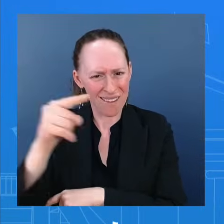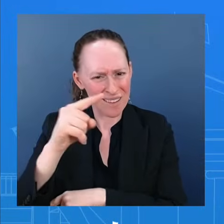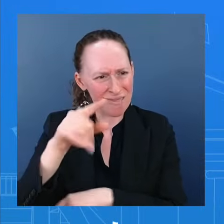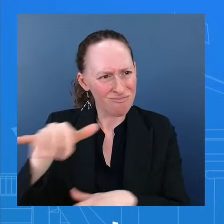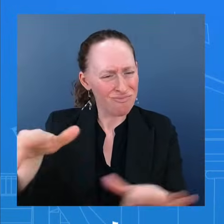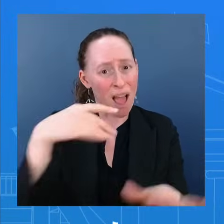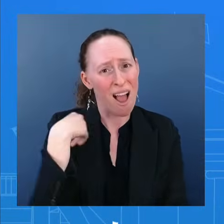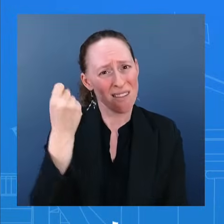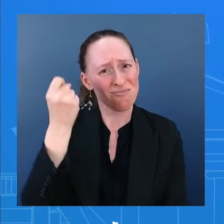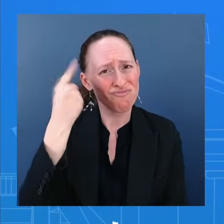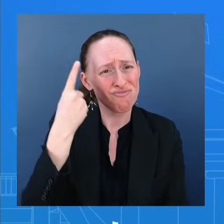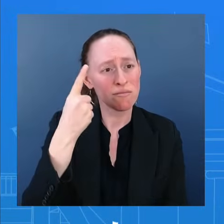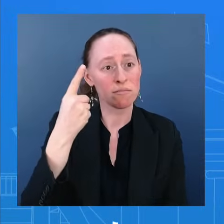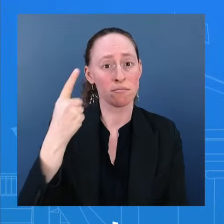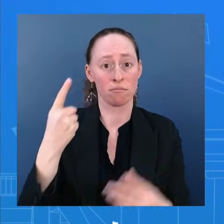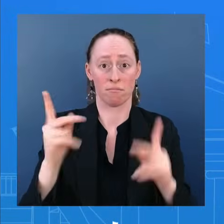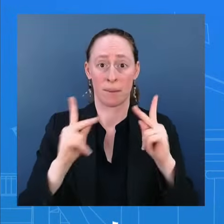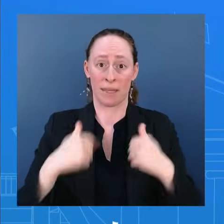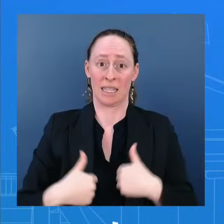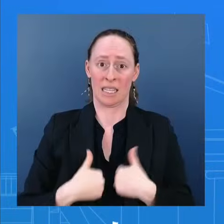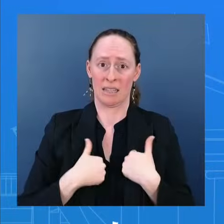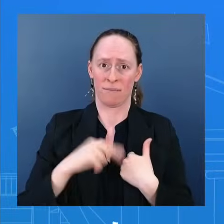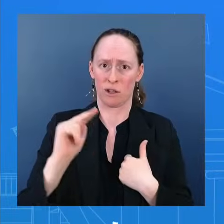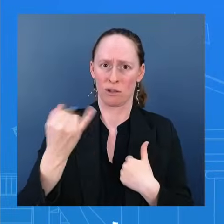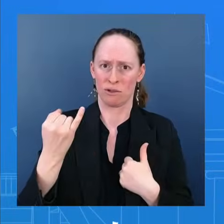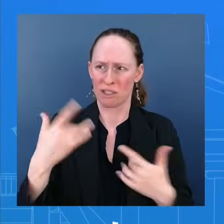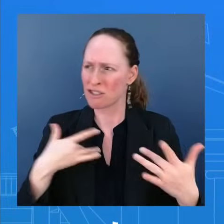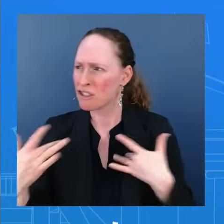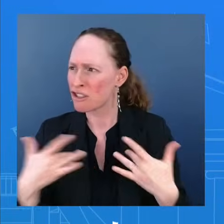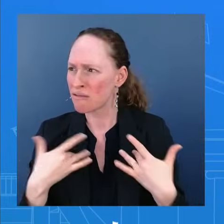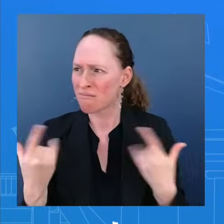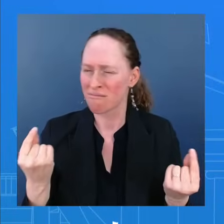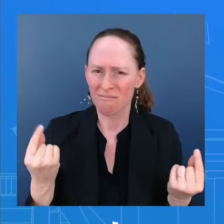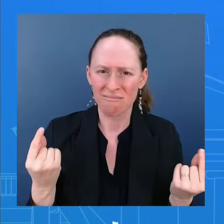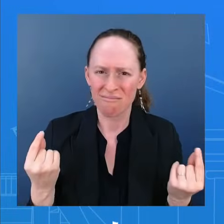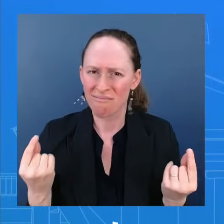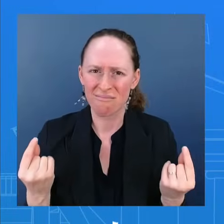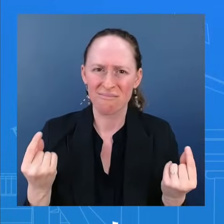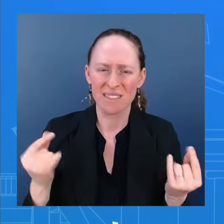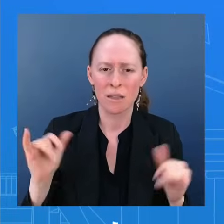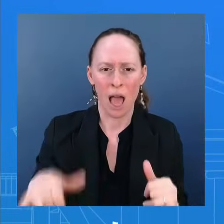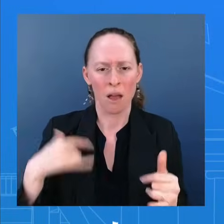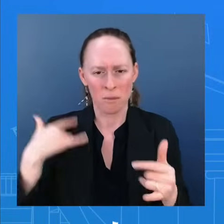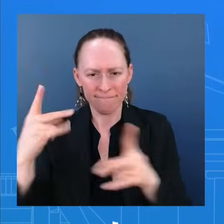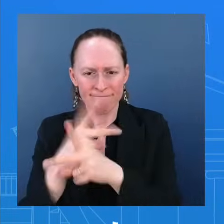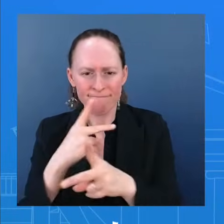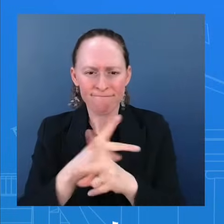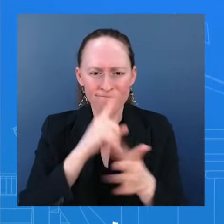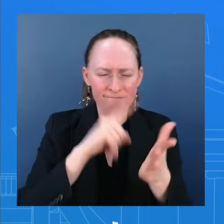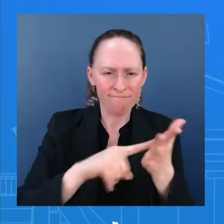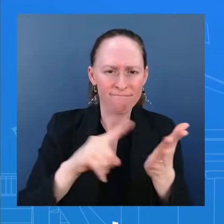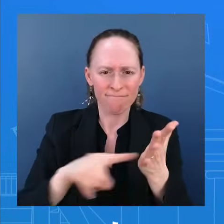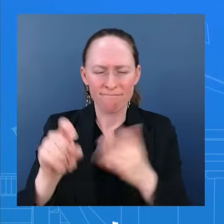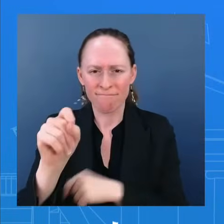and we're working hard to get the answers to that. What I can tell you, as we sit here today, you know, at 2:16 in the afternoon on the 12th